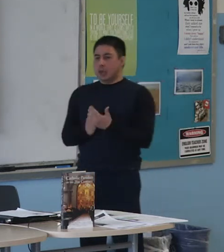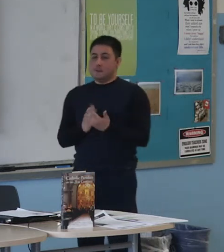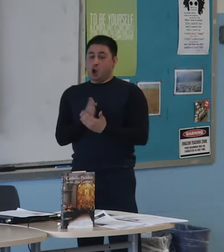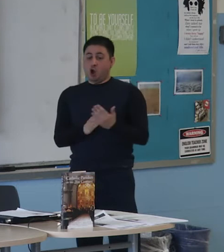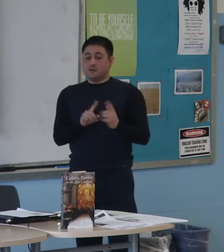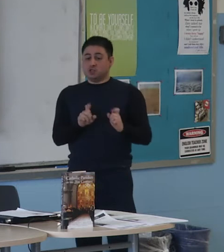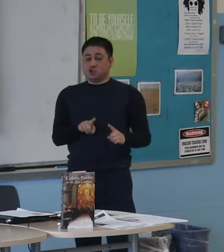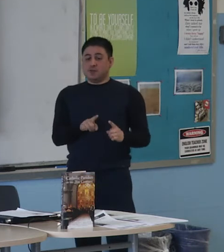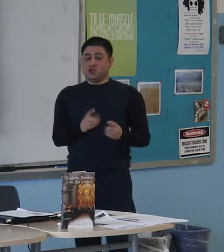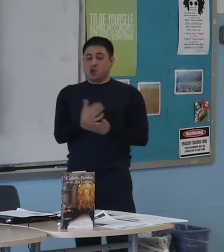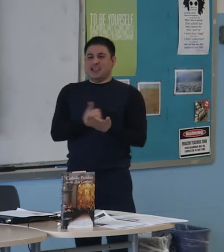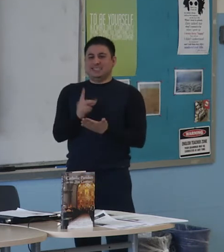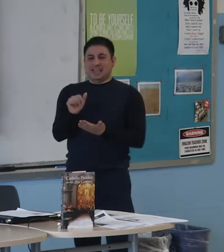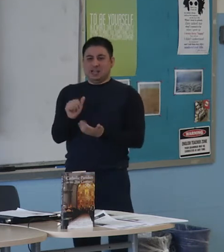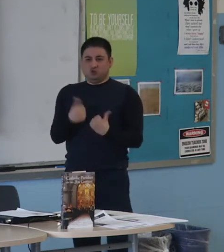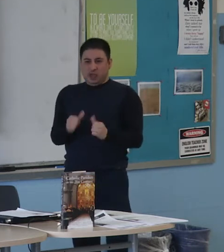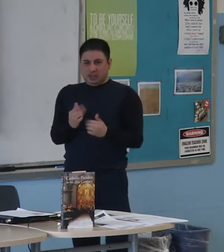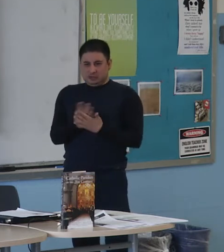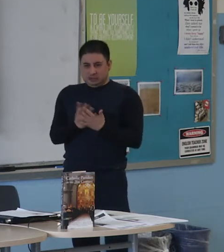when you get the data, you're trying to figure out, "what's the theory or